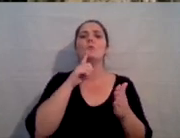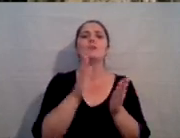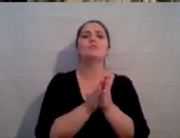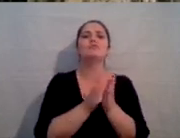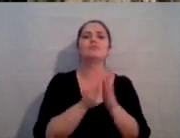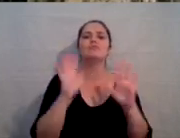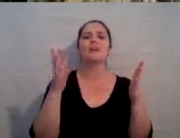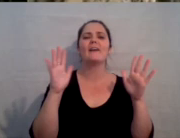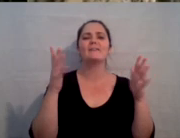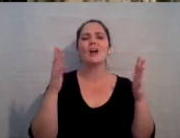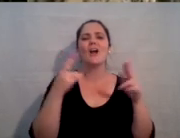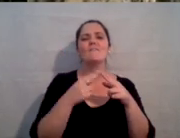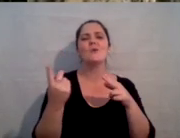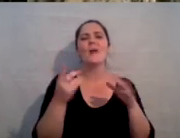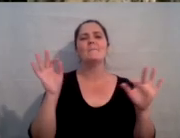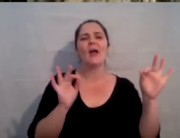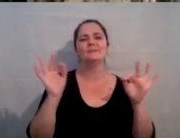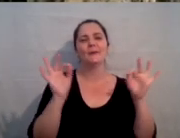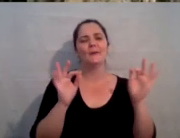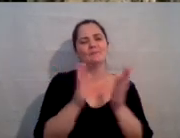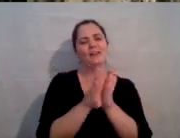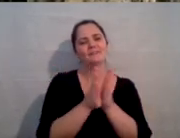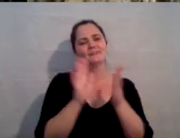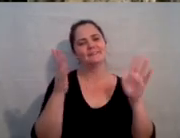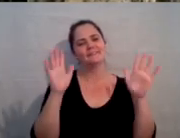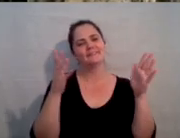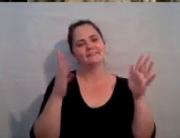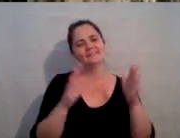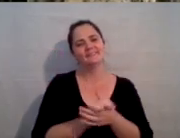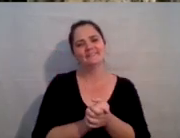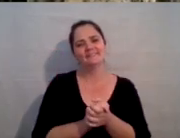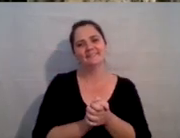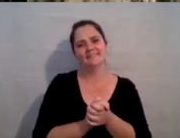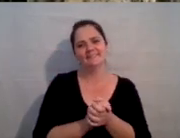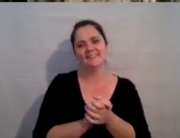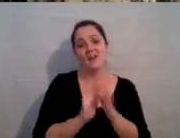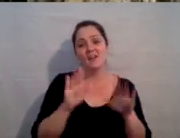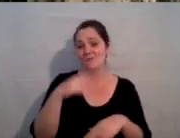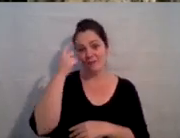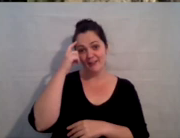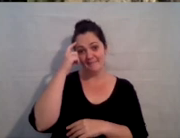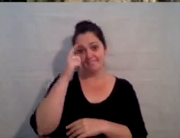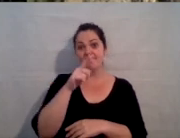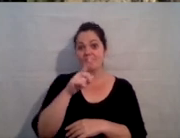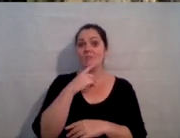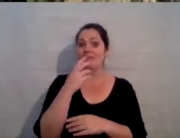Bravo well done Atticus and Rachel, brilliant. And don't worry you will get to see more of Atticus and Rachel – we did